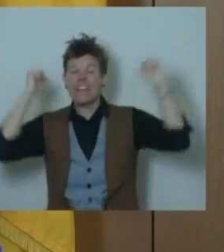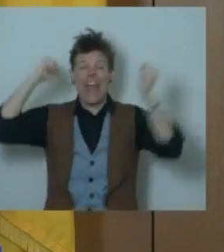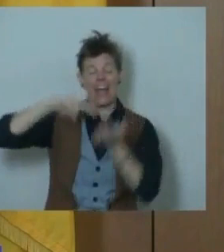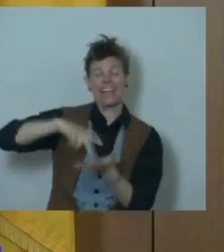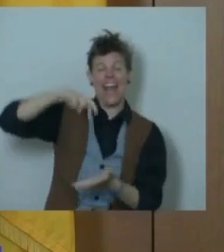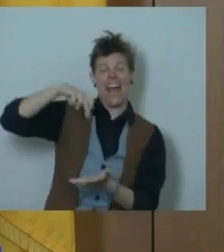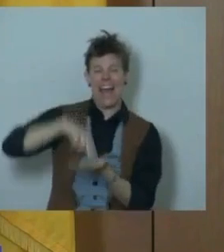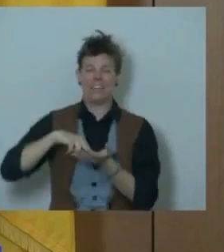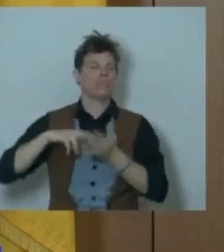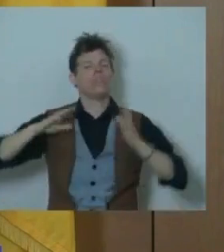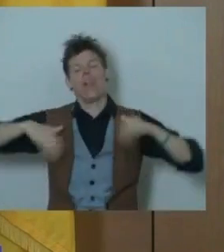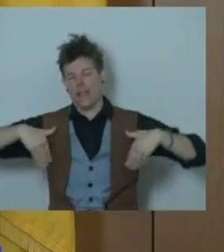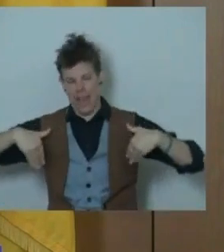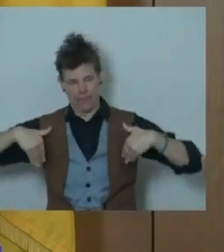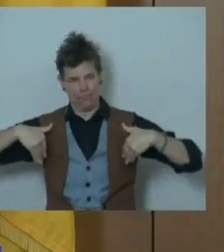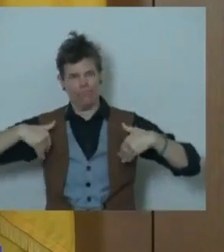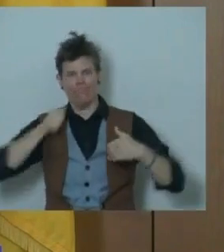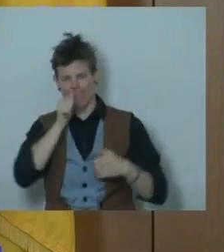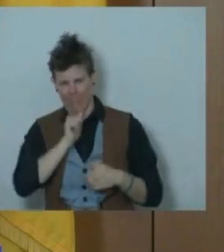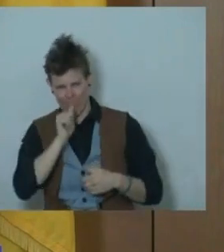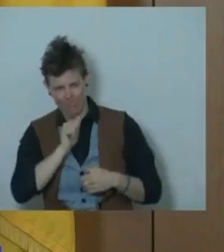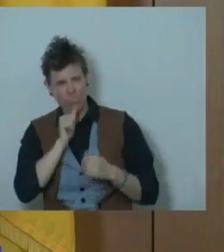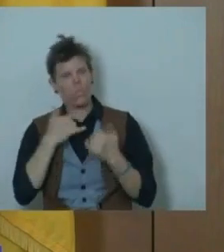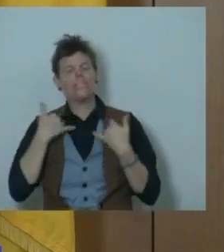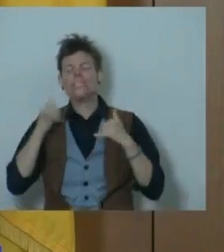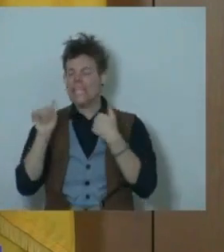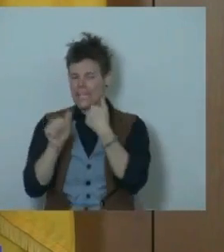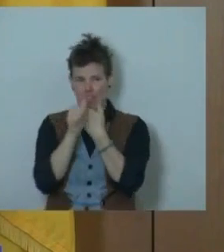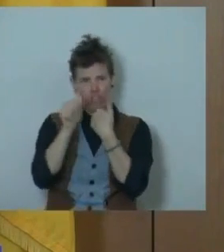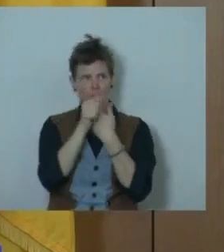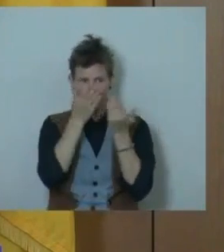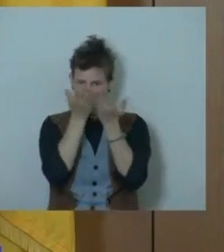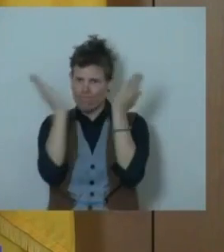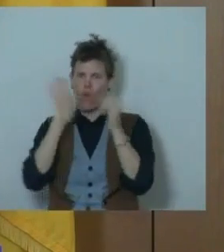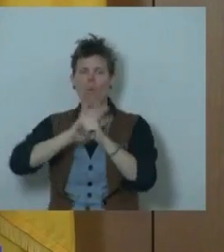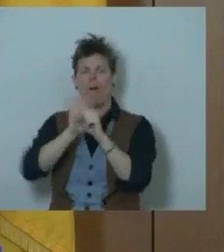IT IS TOO EARLY TO STAY OUTSIDE AND FEEL LIKE WE WON.